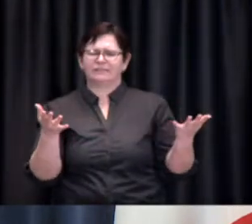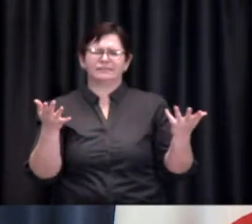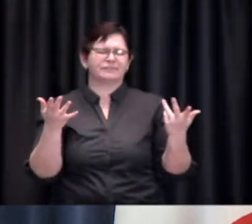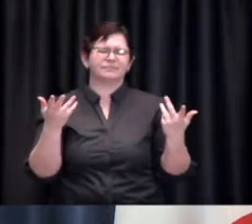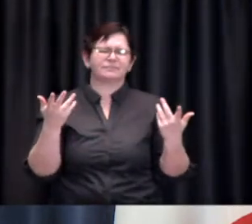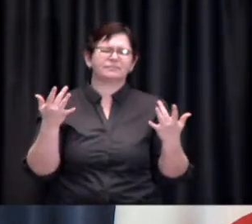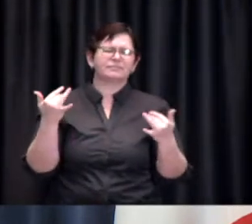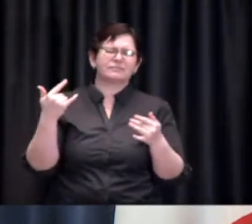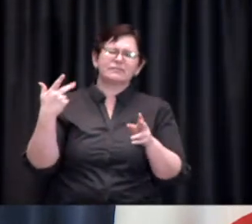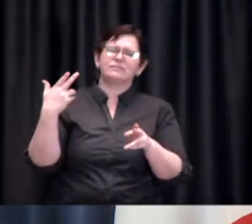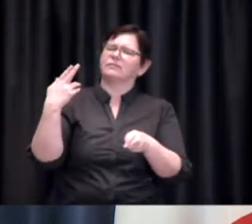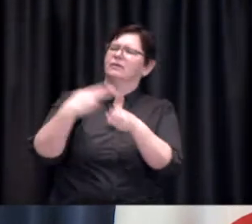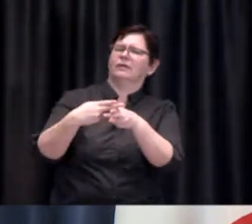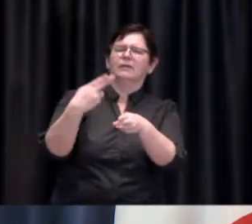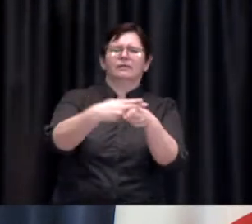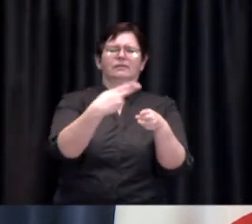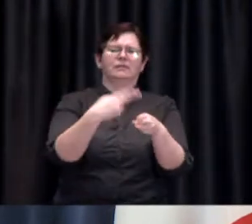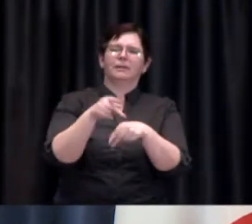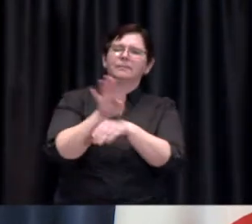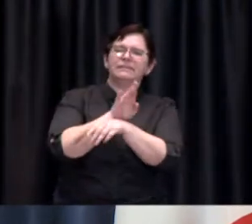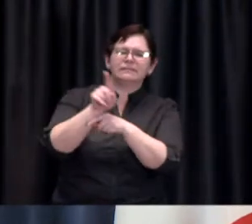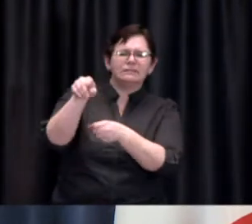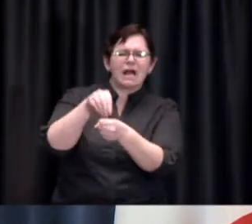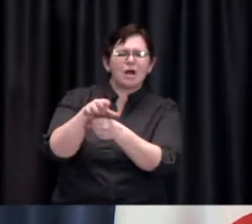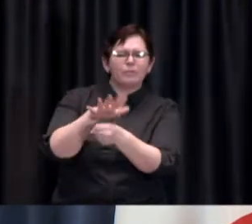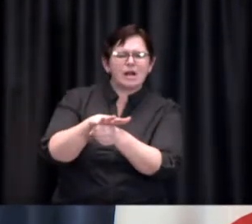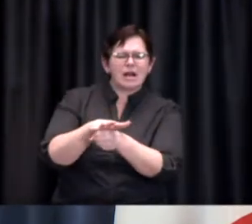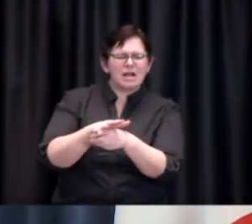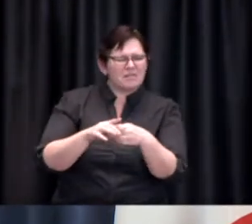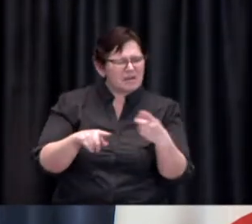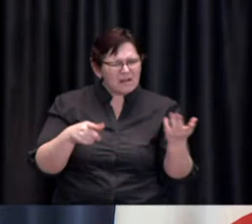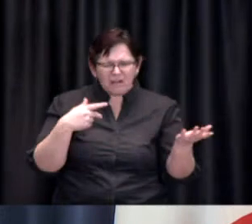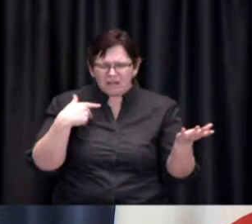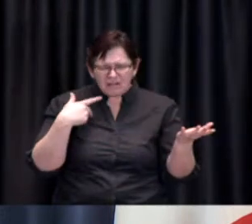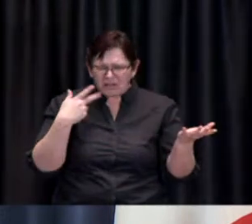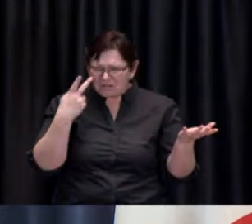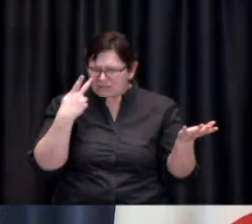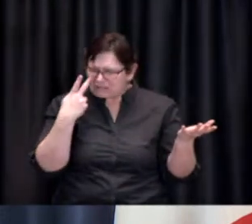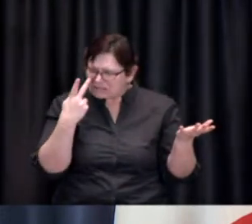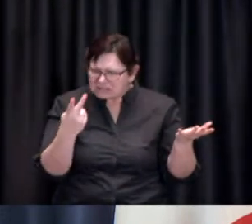whether you've seen anything of the fear of people who are against that idea of businesses